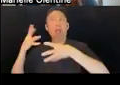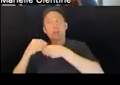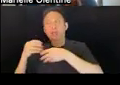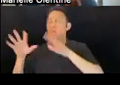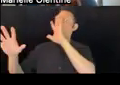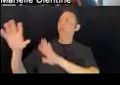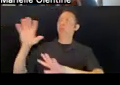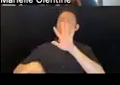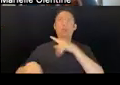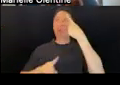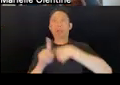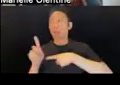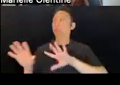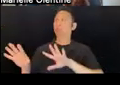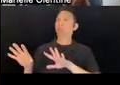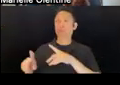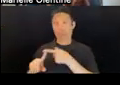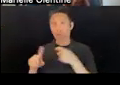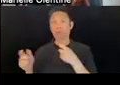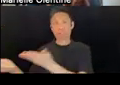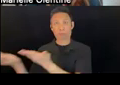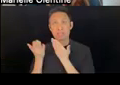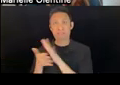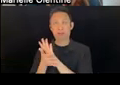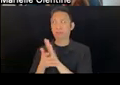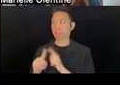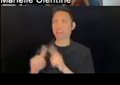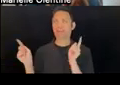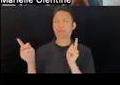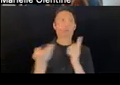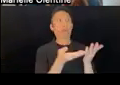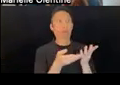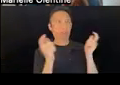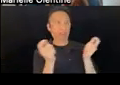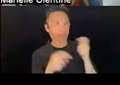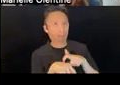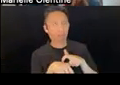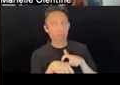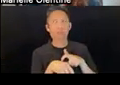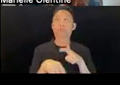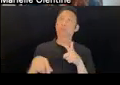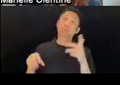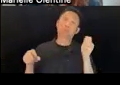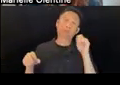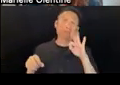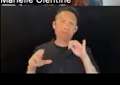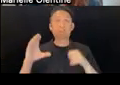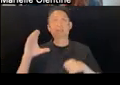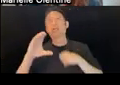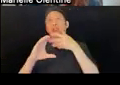and you are making a creative documentary that's kind of auteurish, you really know the festival or you're